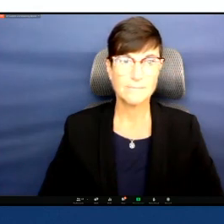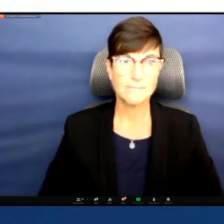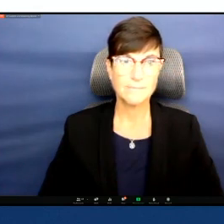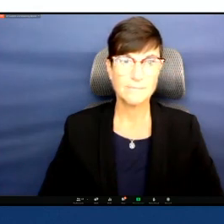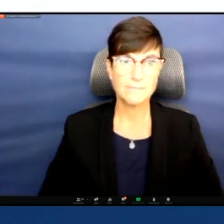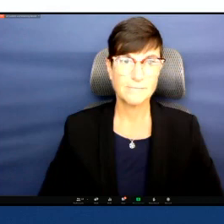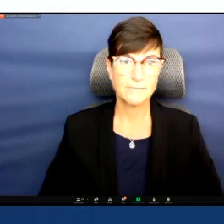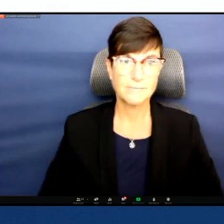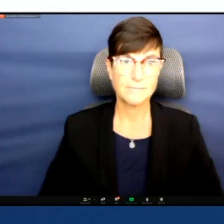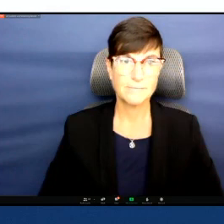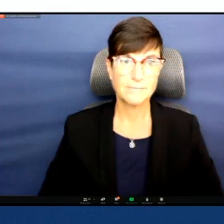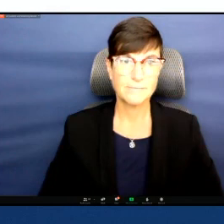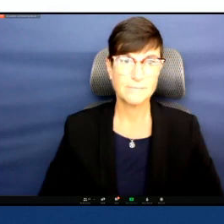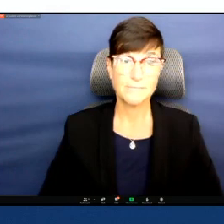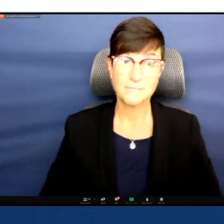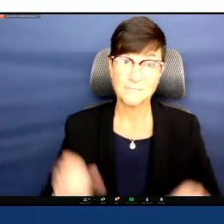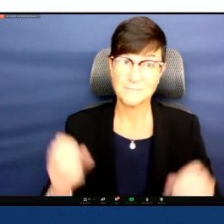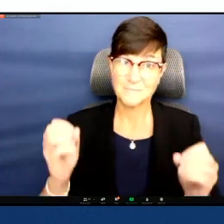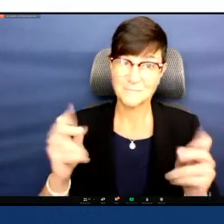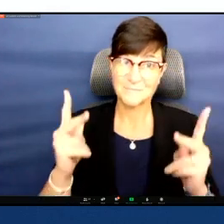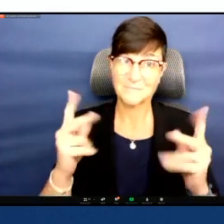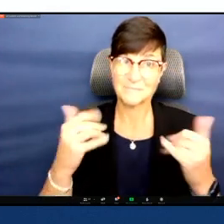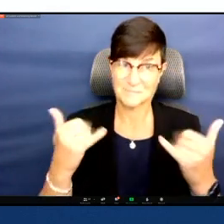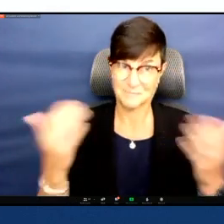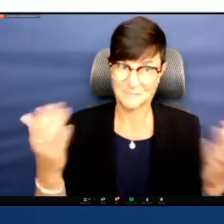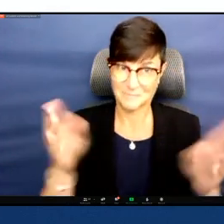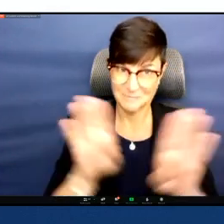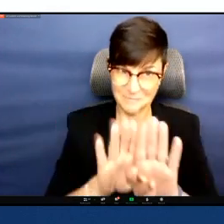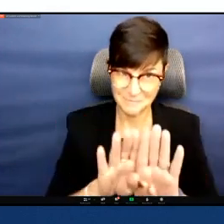All right, why don't we go ahead and close the polling and let's pull up our results?